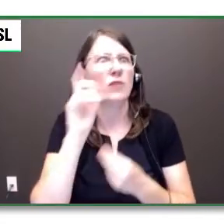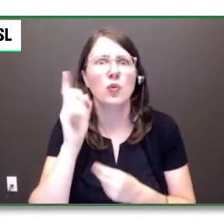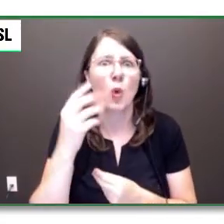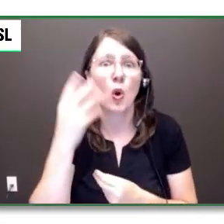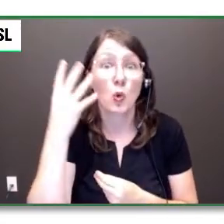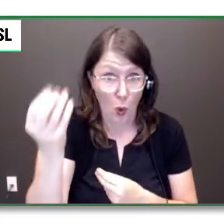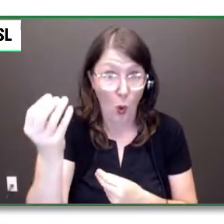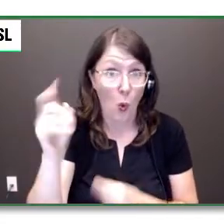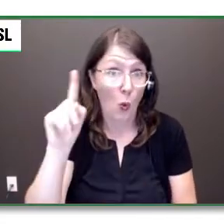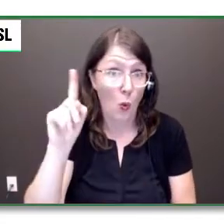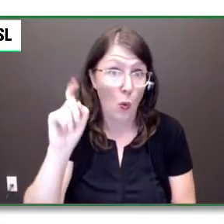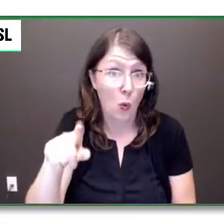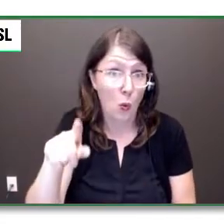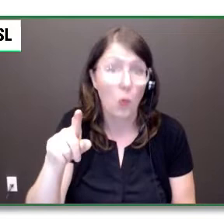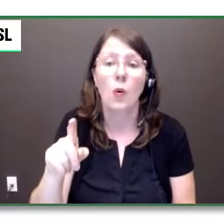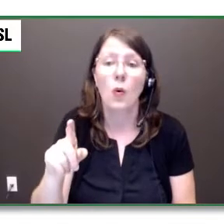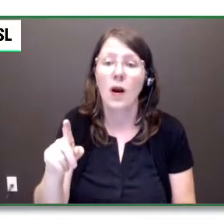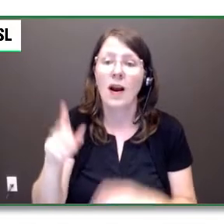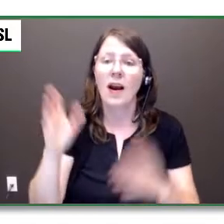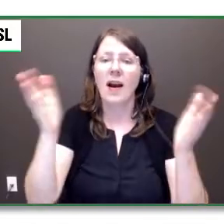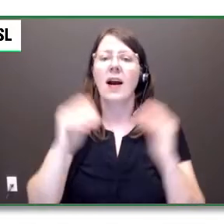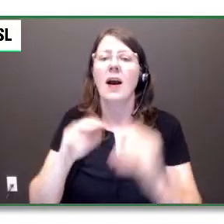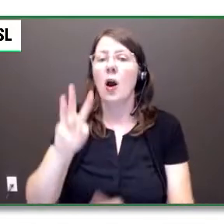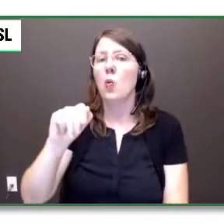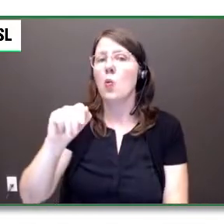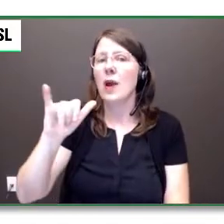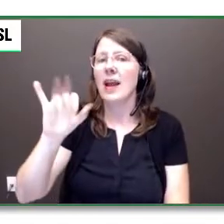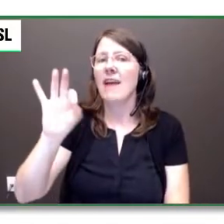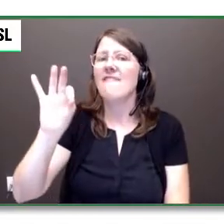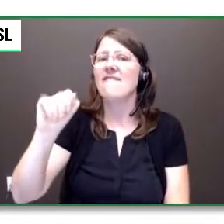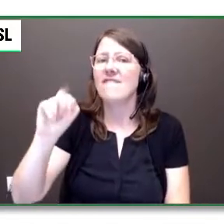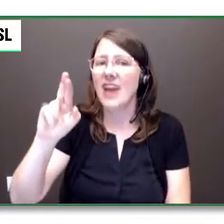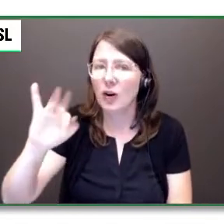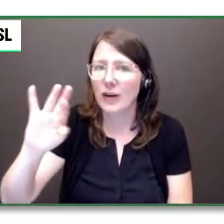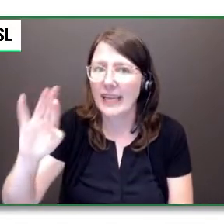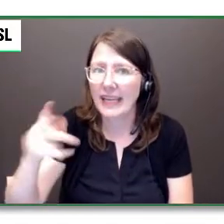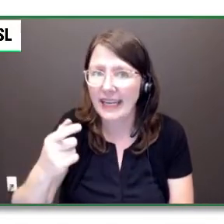about the physical experience and then again there's information and temporal